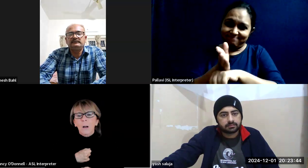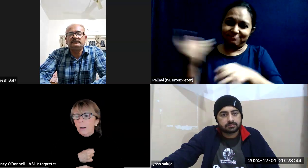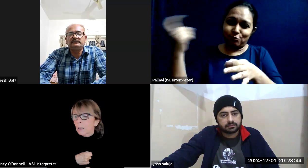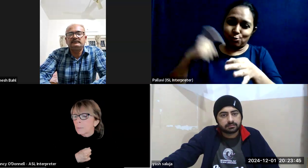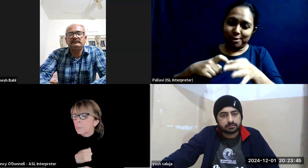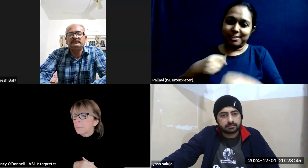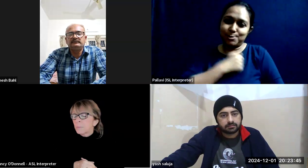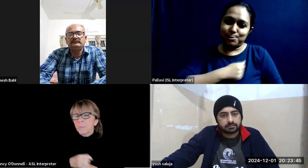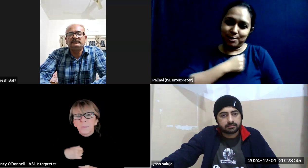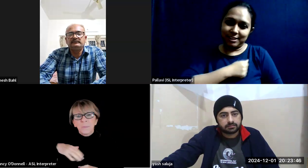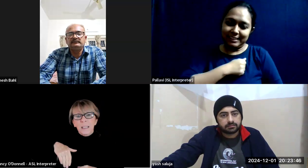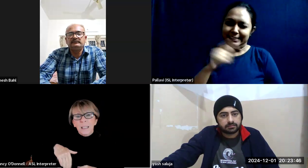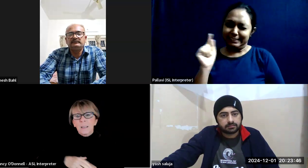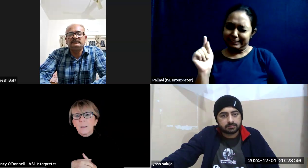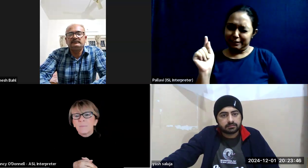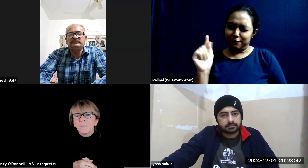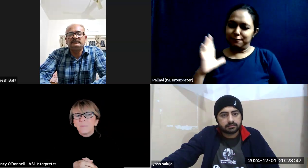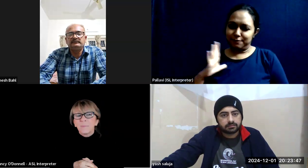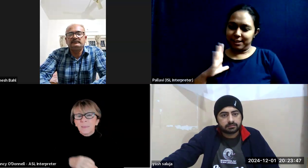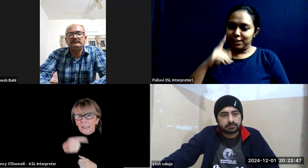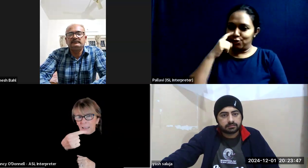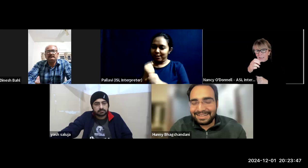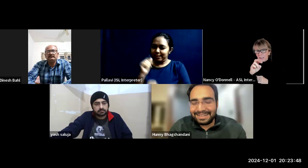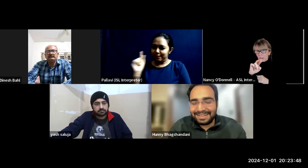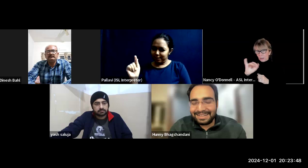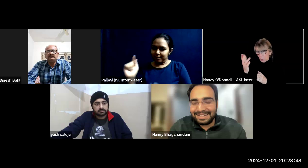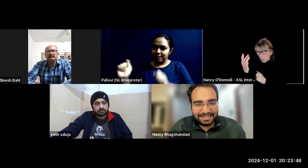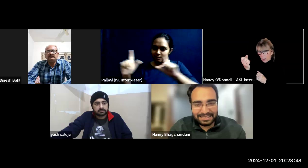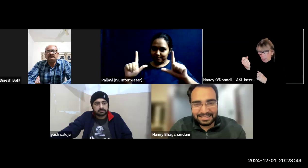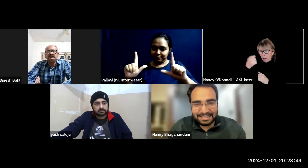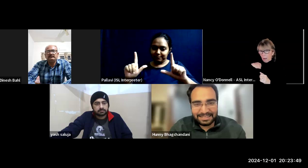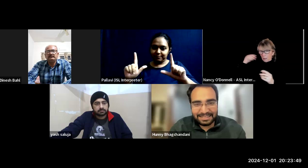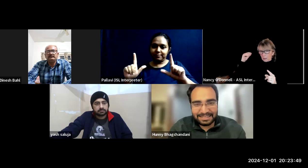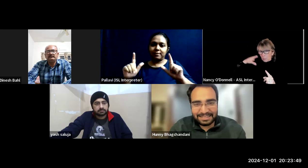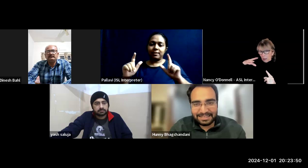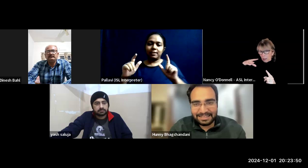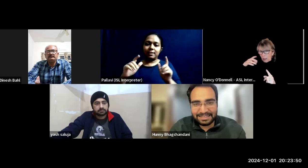[Geri speaking] Okay, just a minute, Hunny. Let me spotlight you and I am going to remove the spotlight.